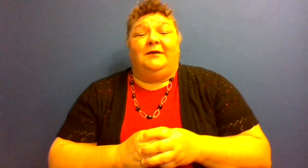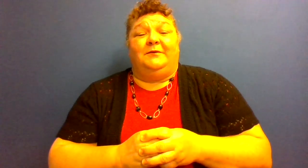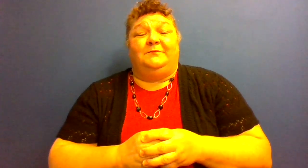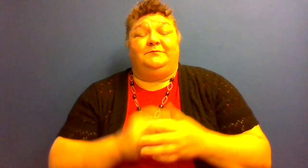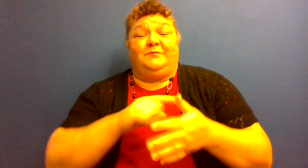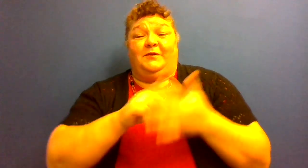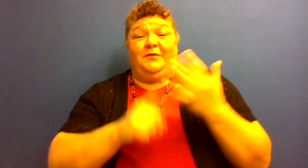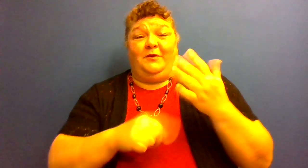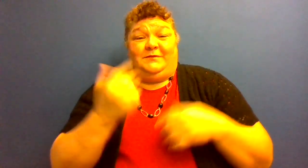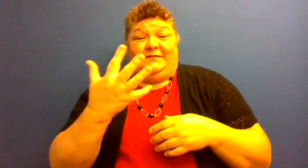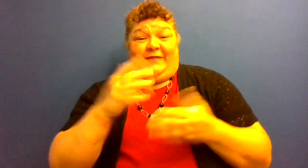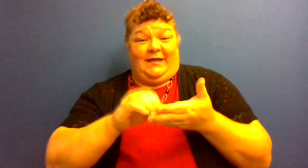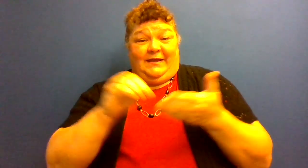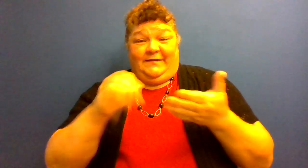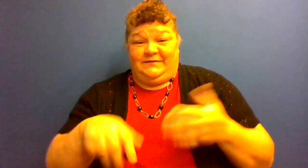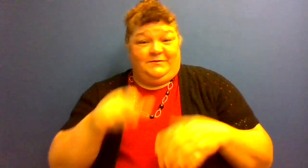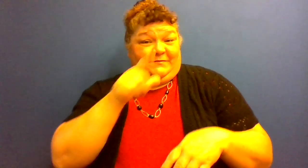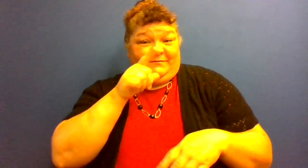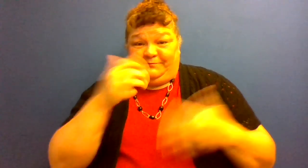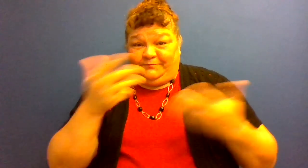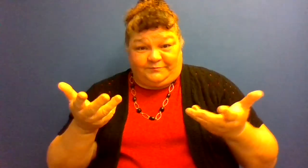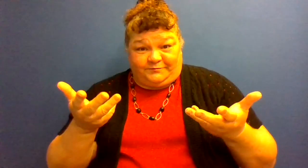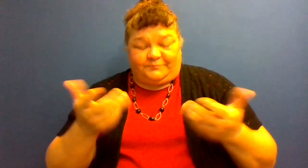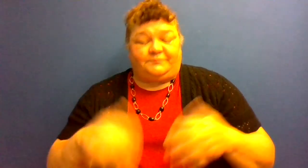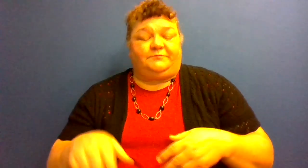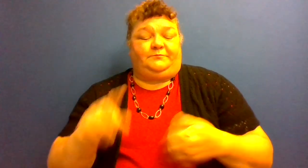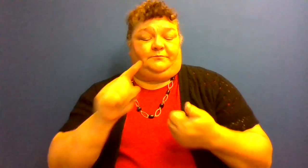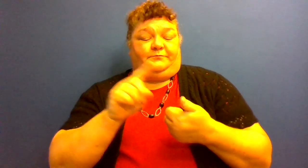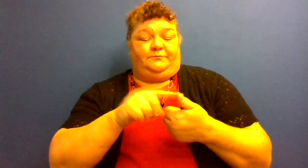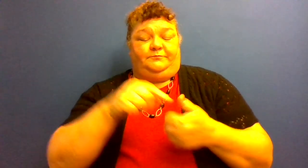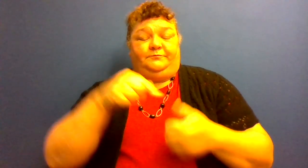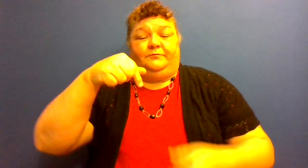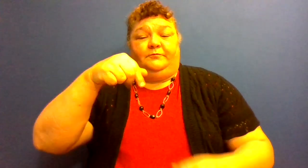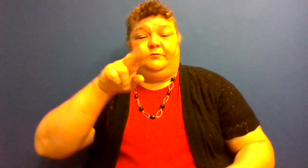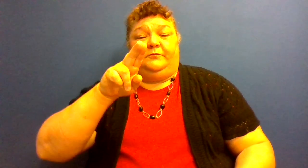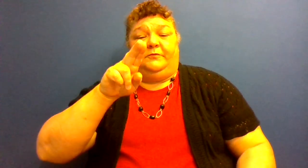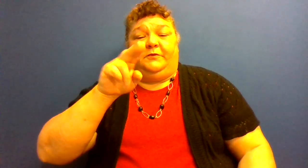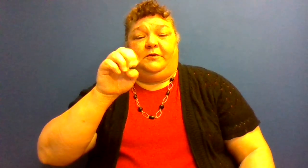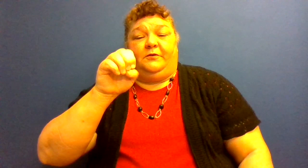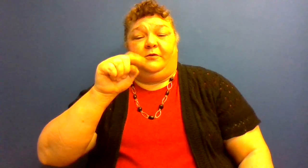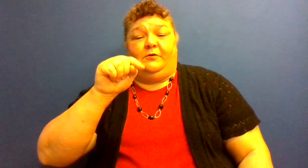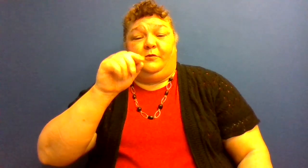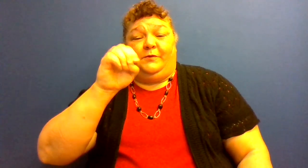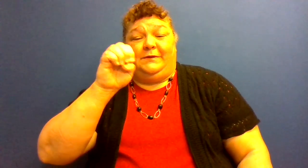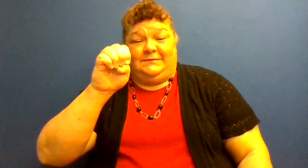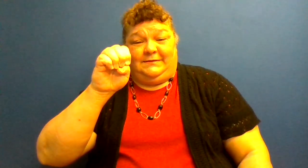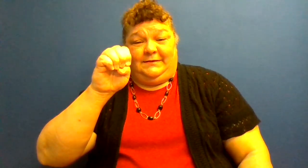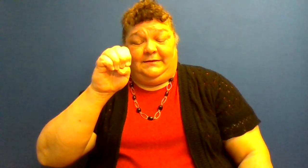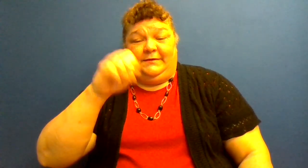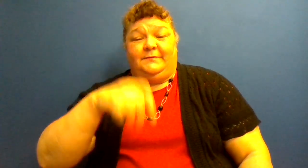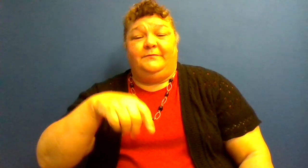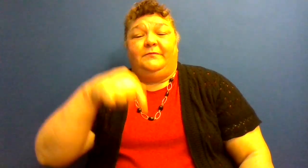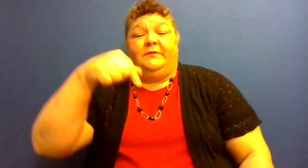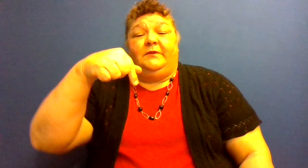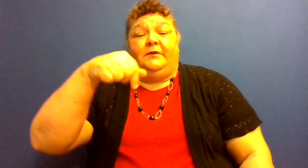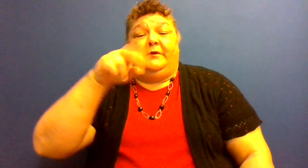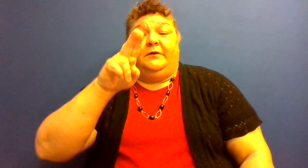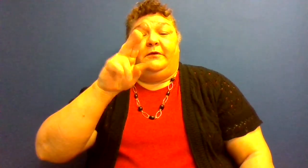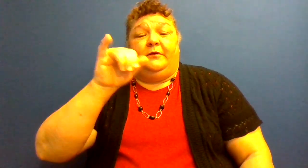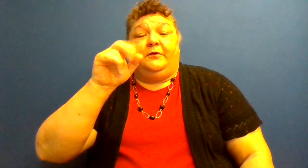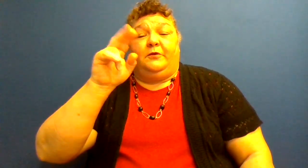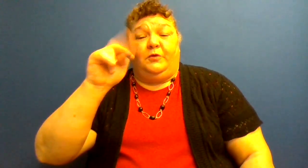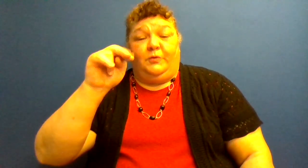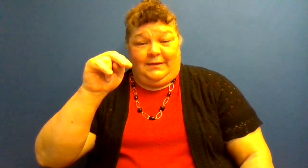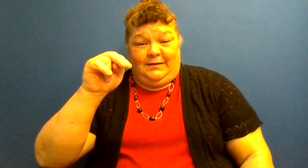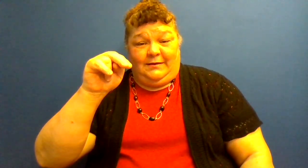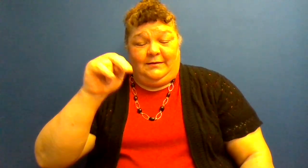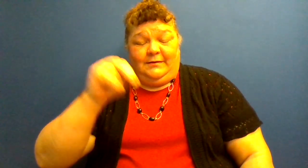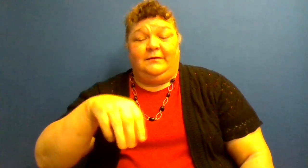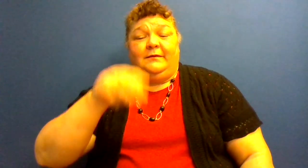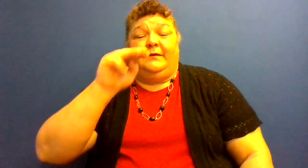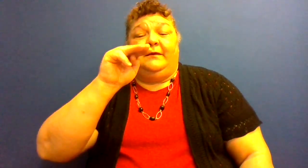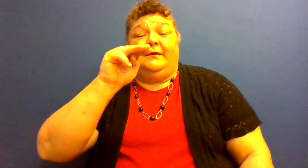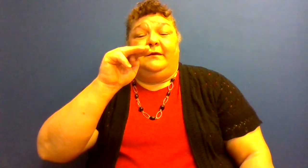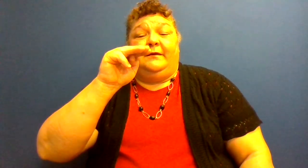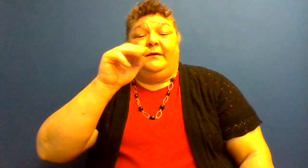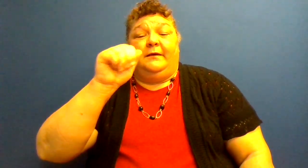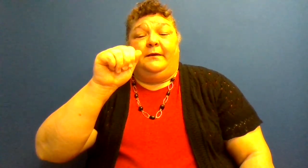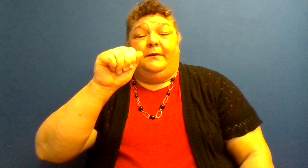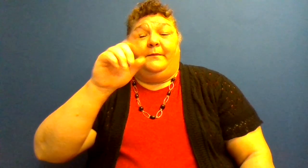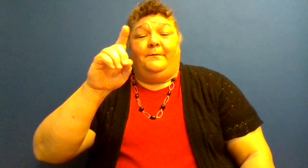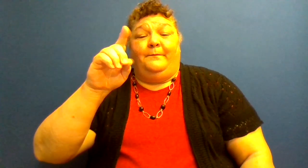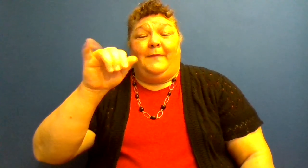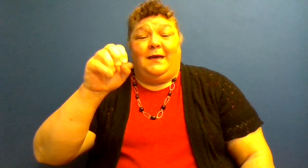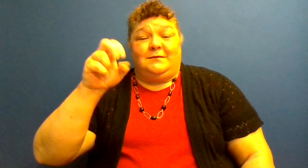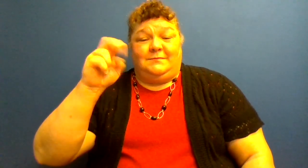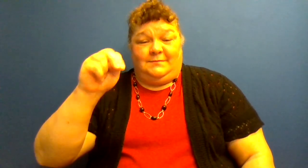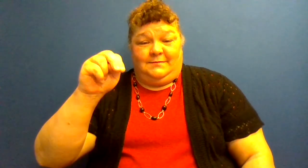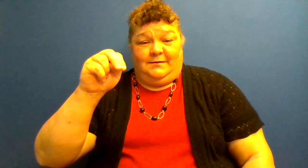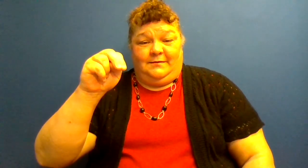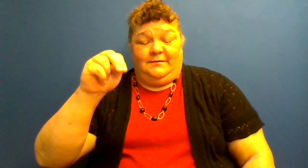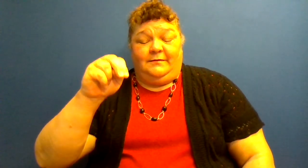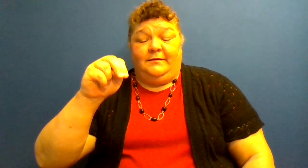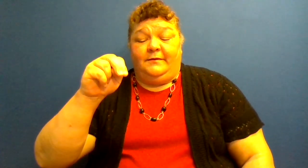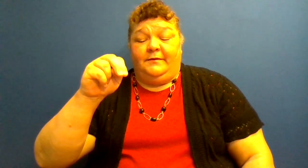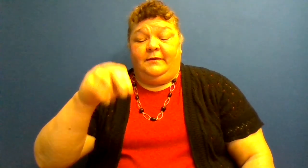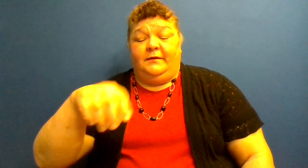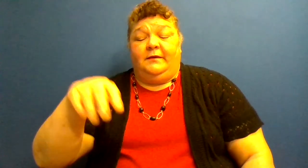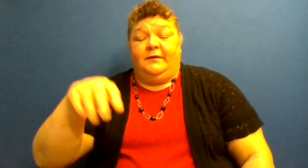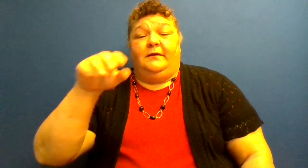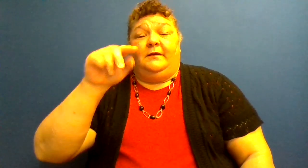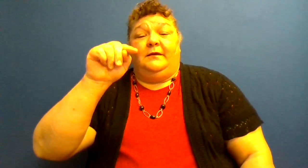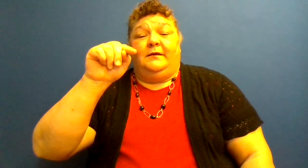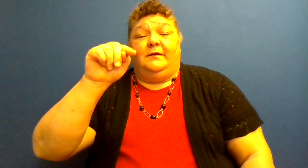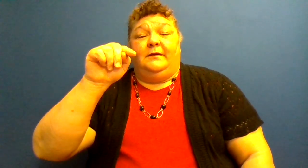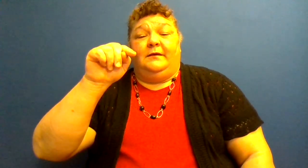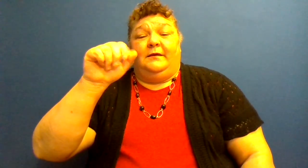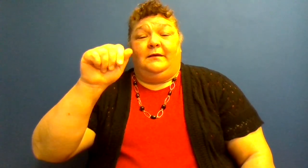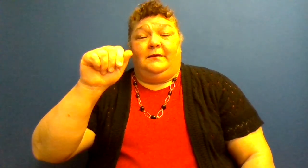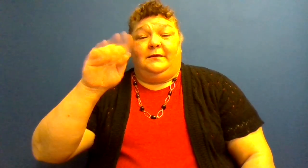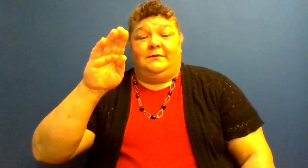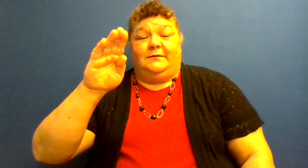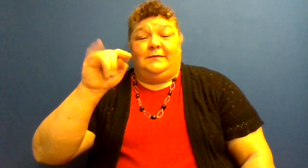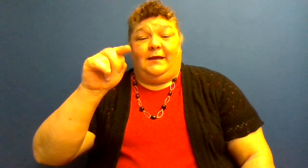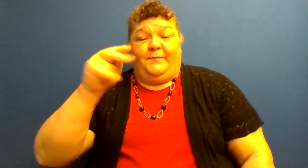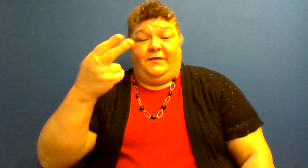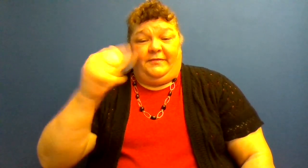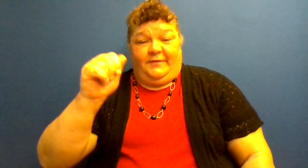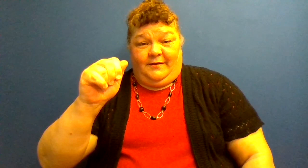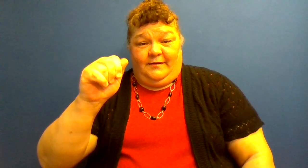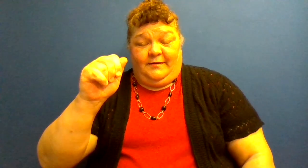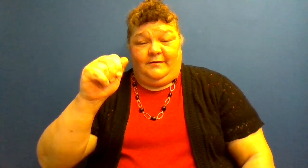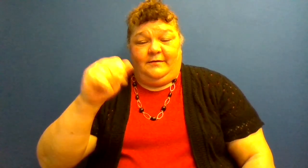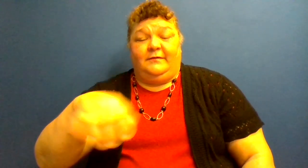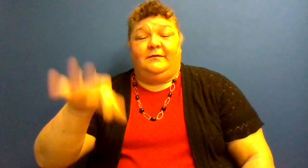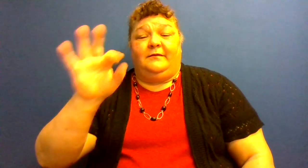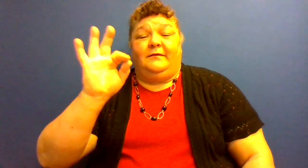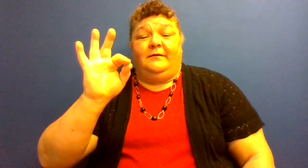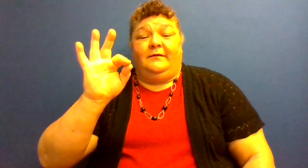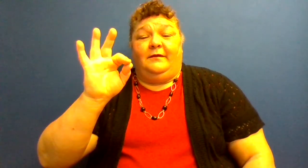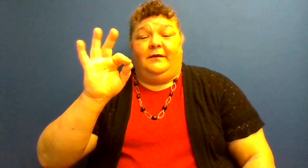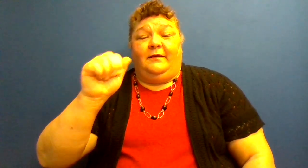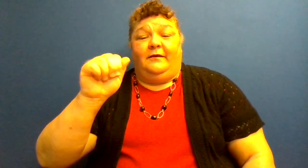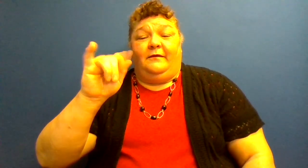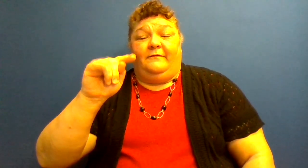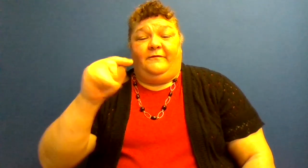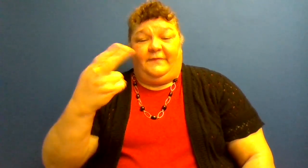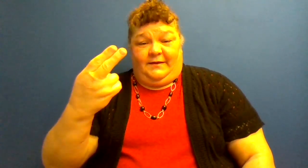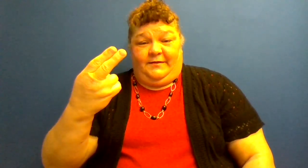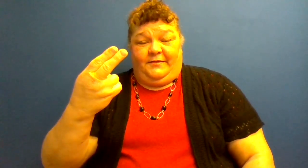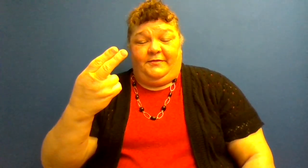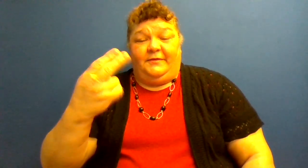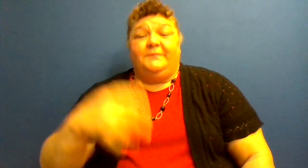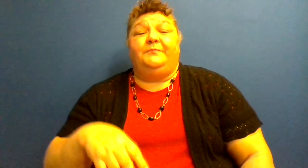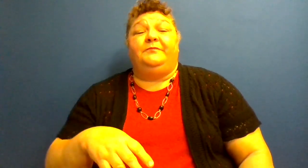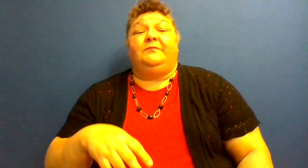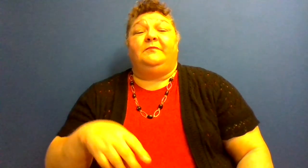The five students are Quente, Quinn, Madison, Tabitha, and Faith.